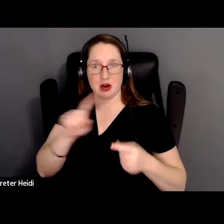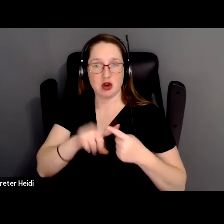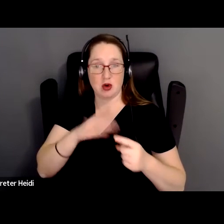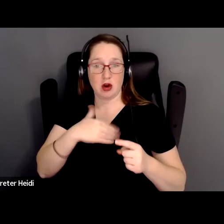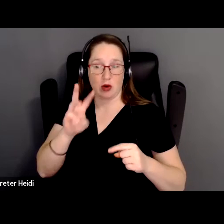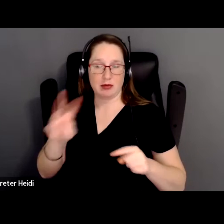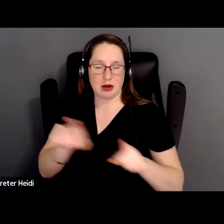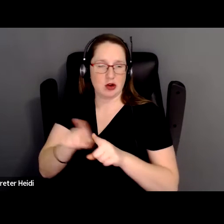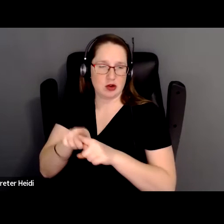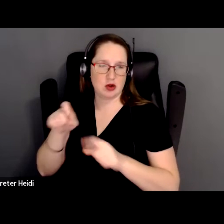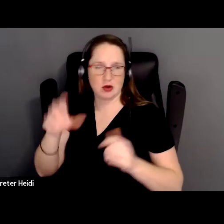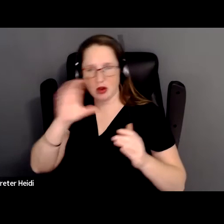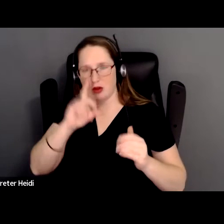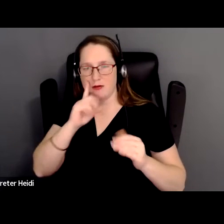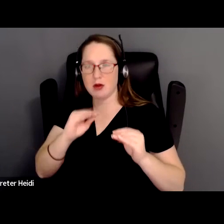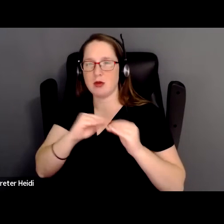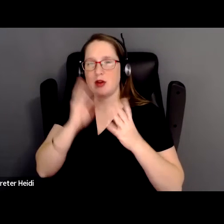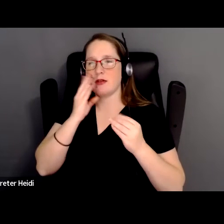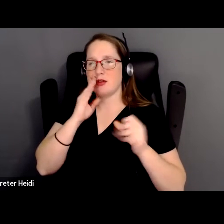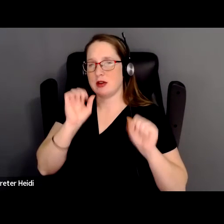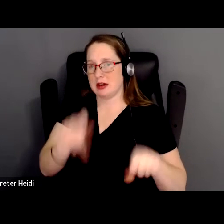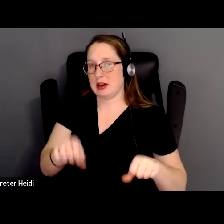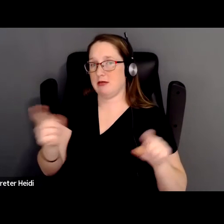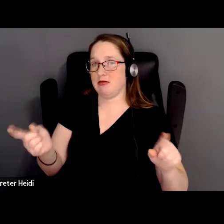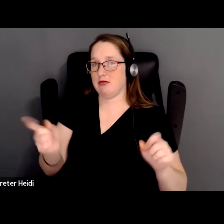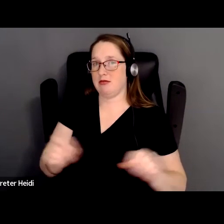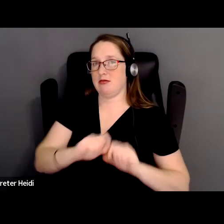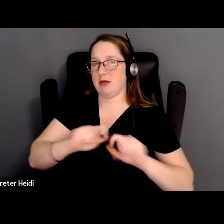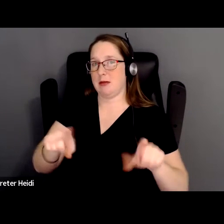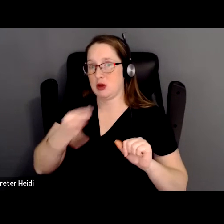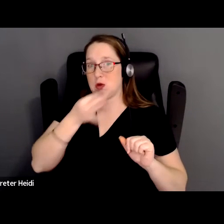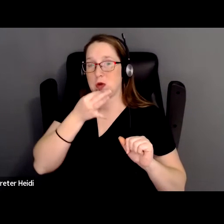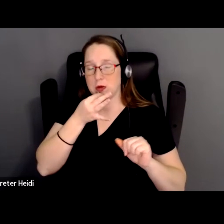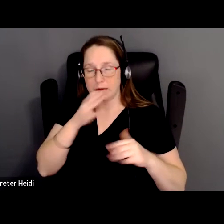so you can look for some additional information coming soon next slide. Please.